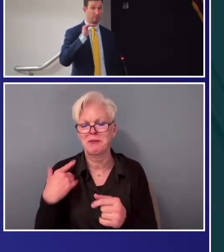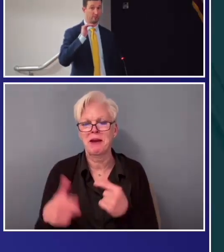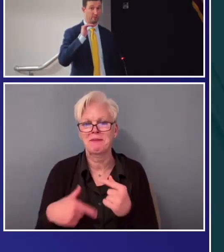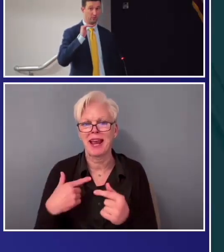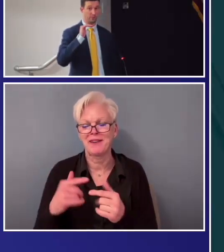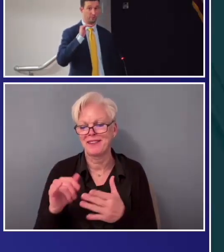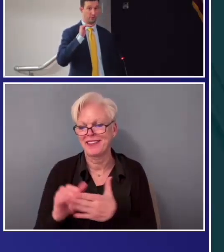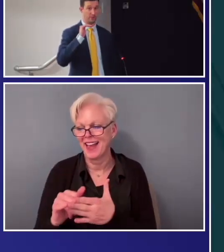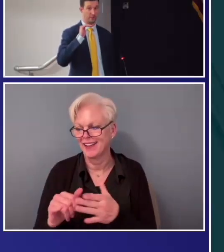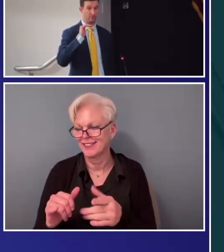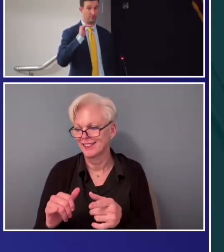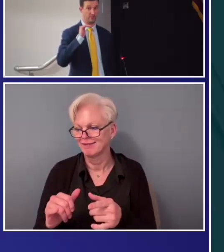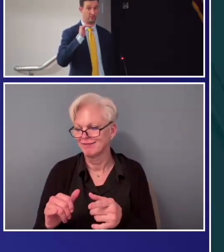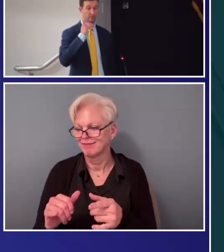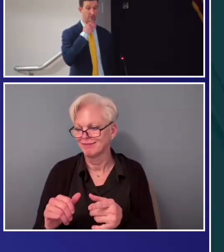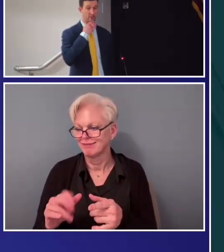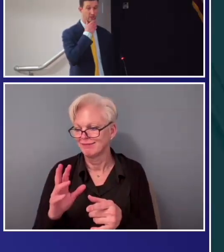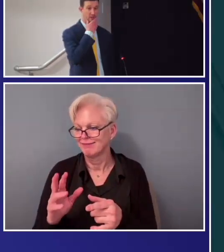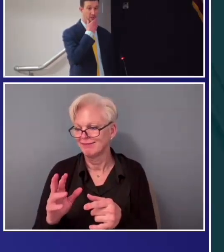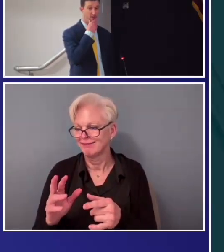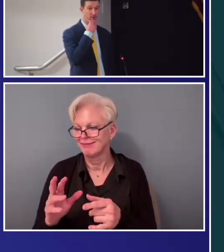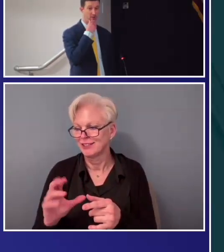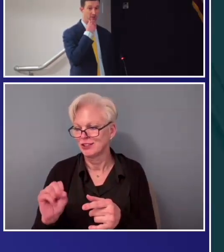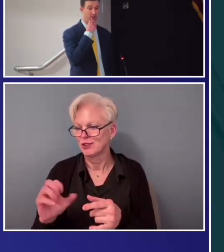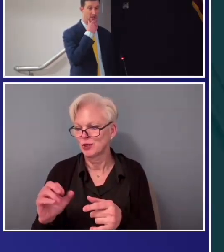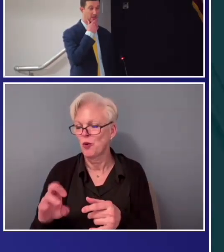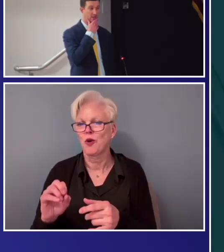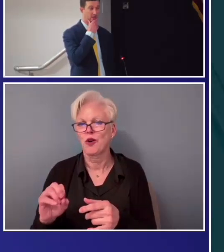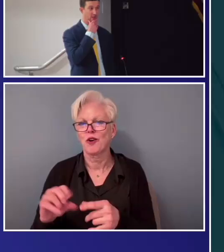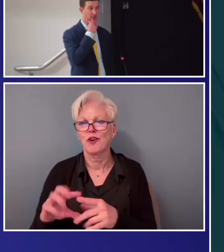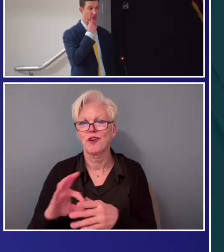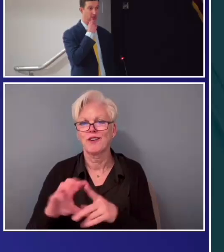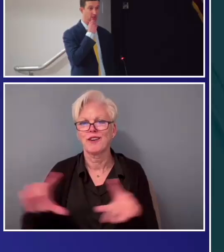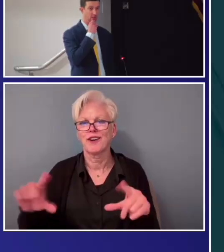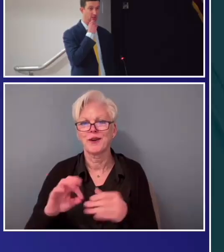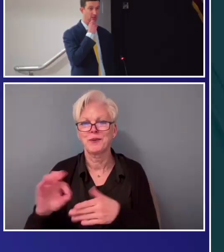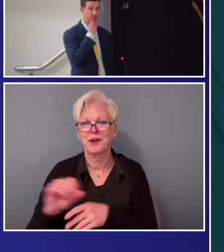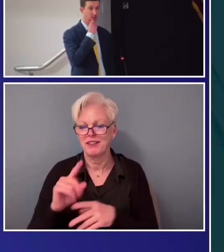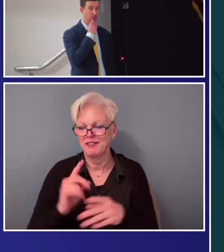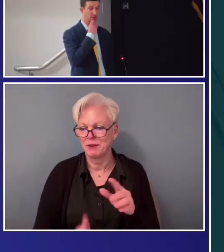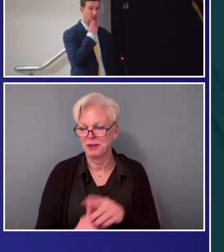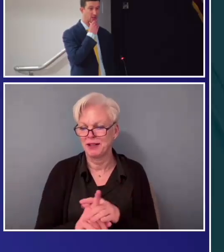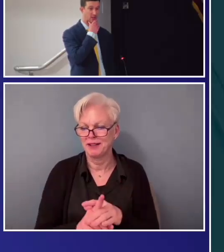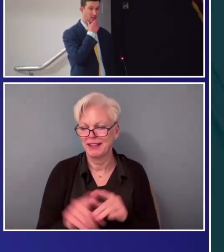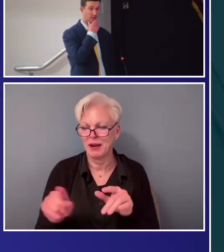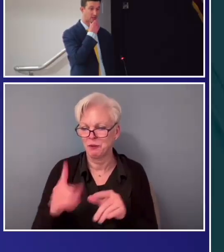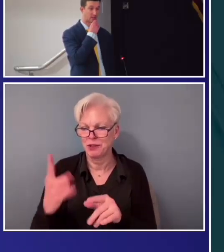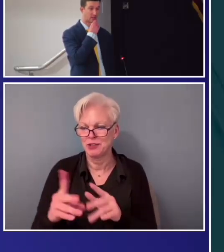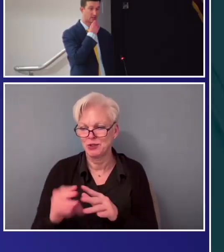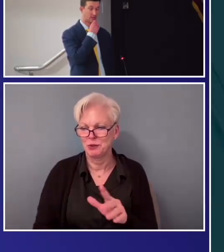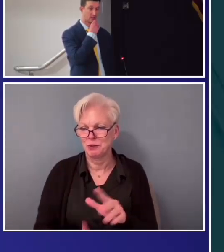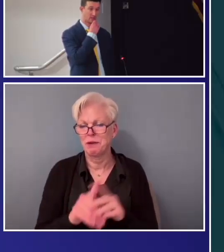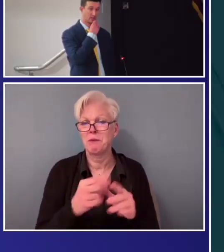in both programs. It depends. So it depends on how the